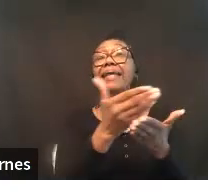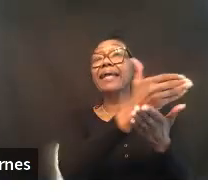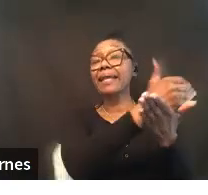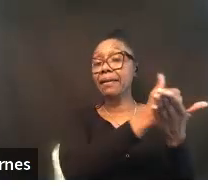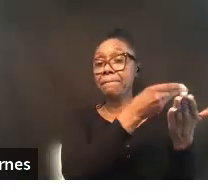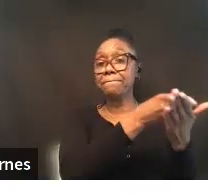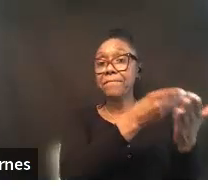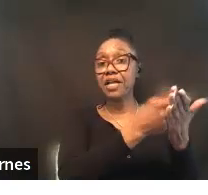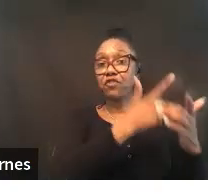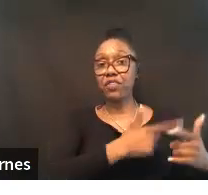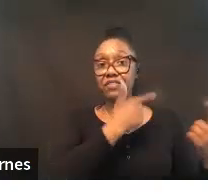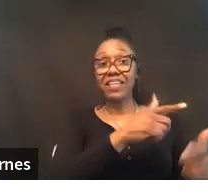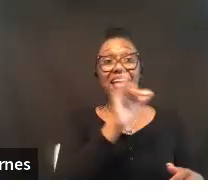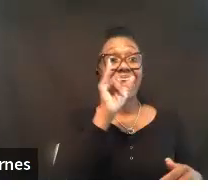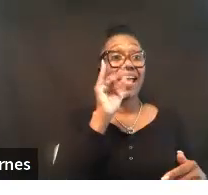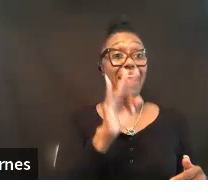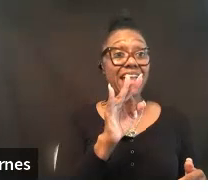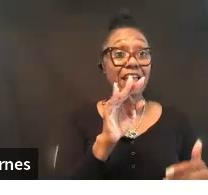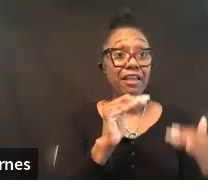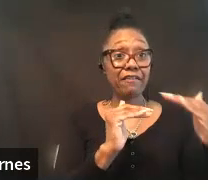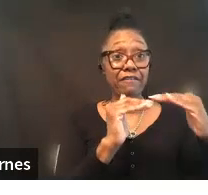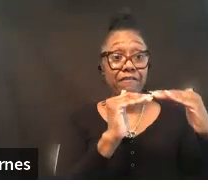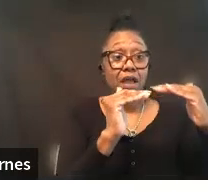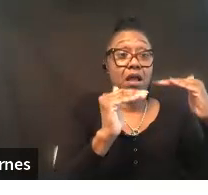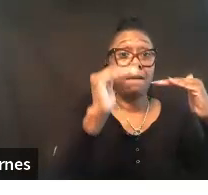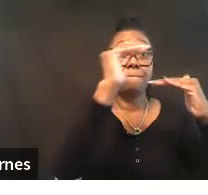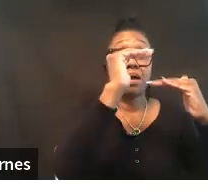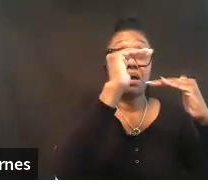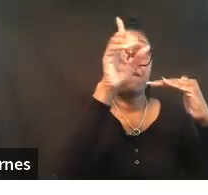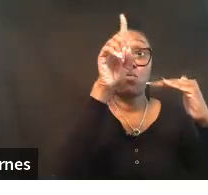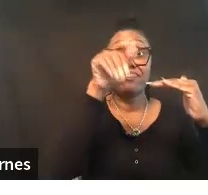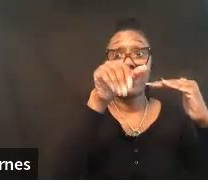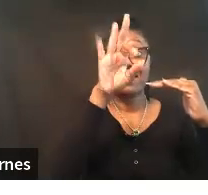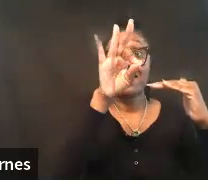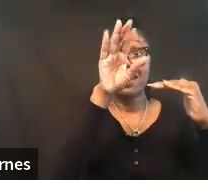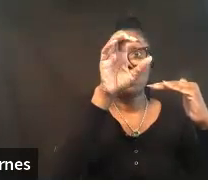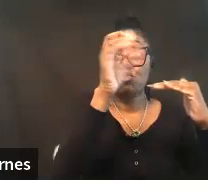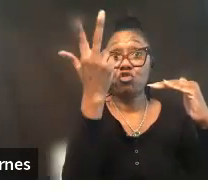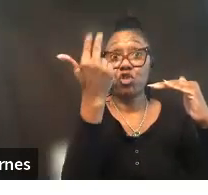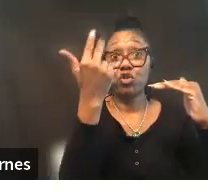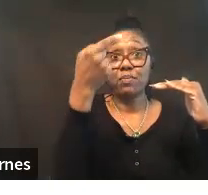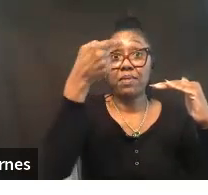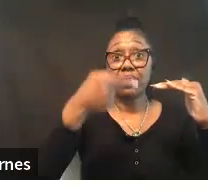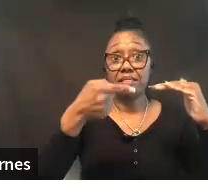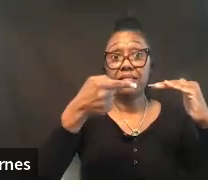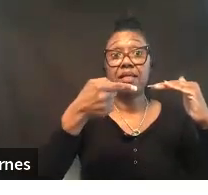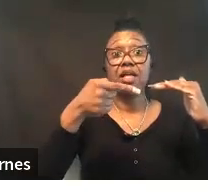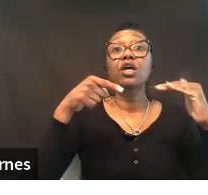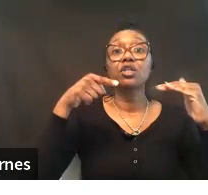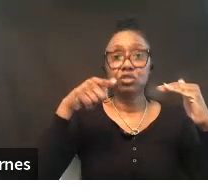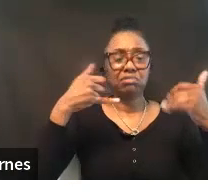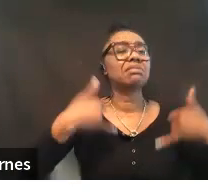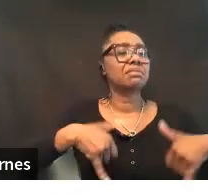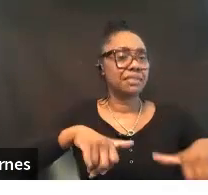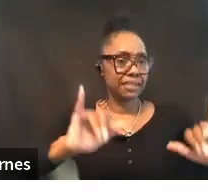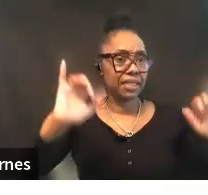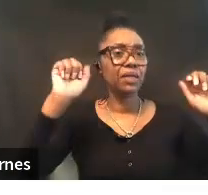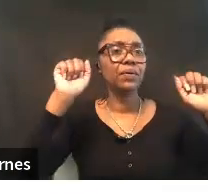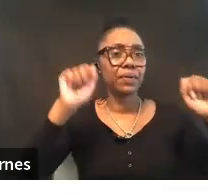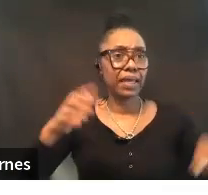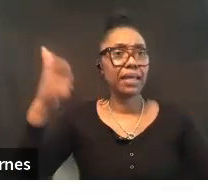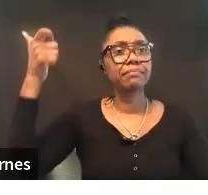So unless you're earning at or above $1,913 a month, you're still going to be eligible to receive an SSI benefits payment.